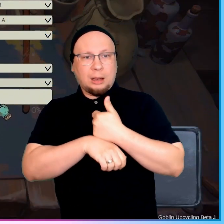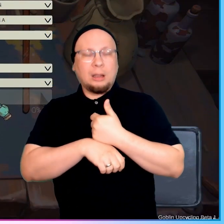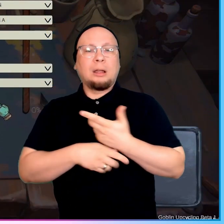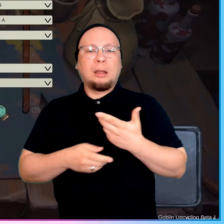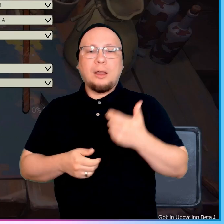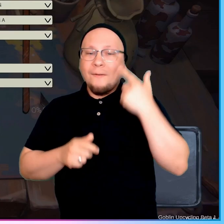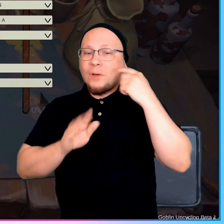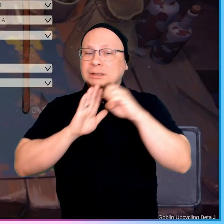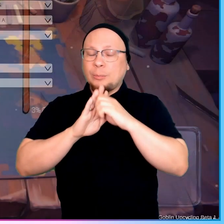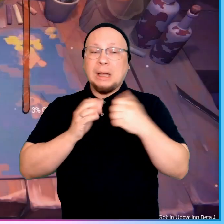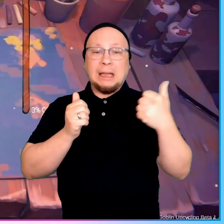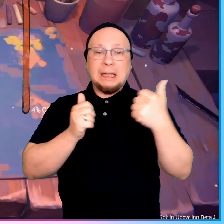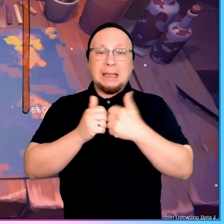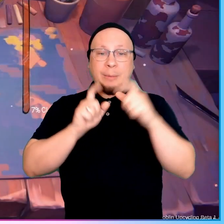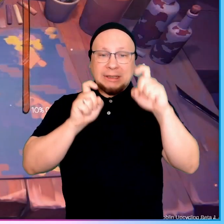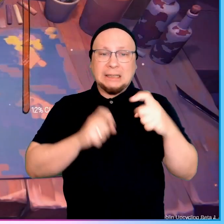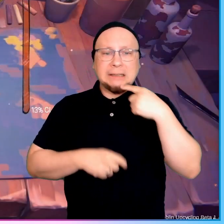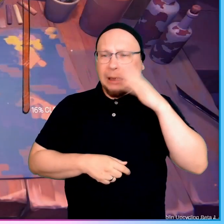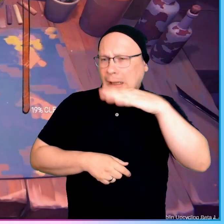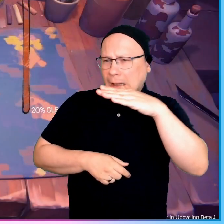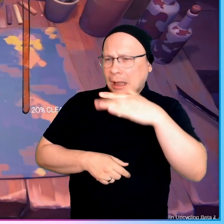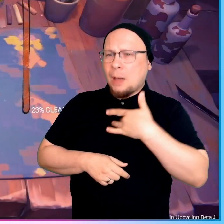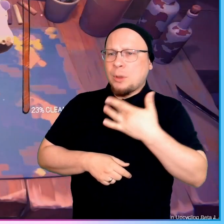clean without holding a button down, so we did.